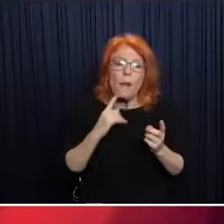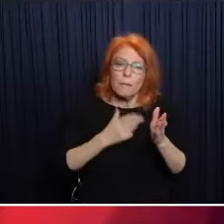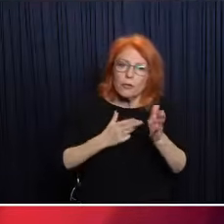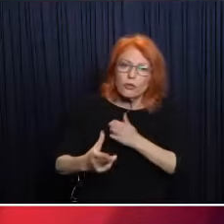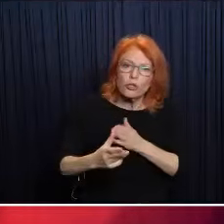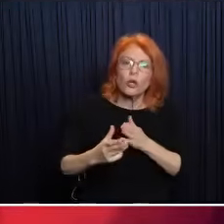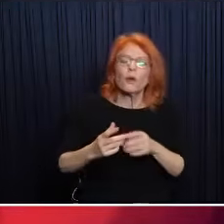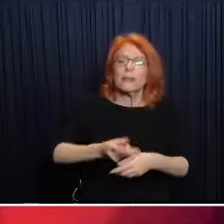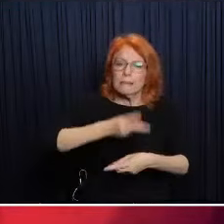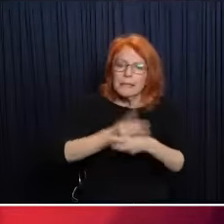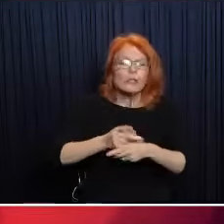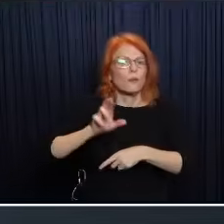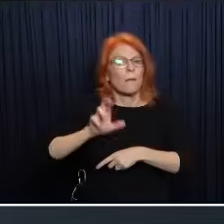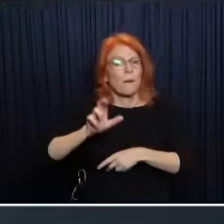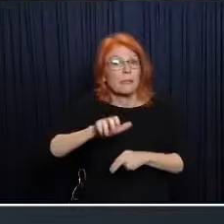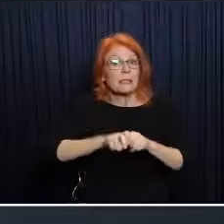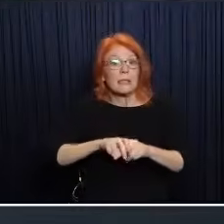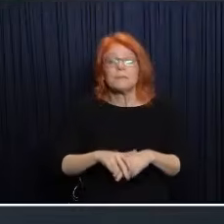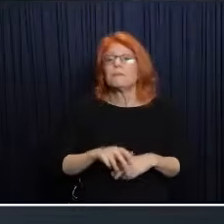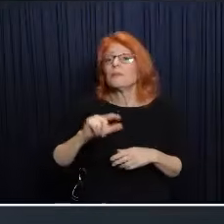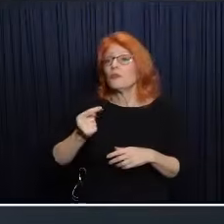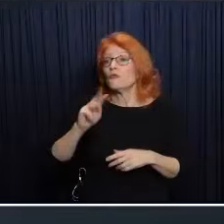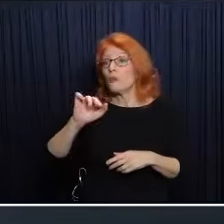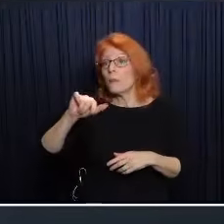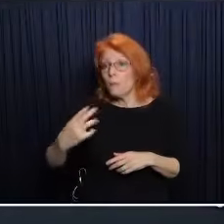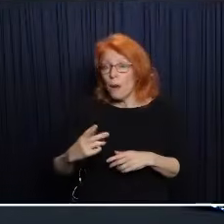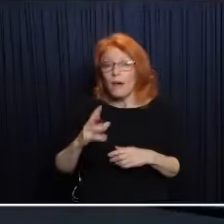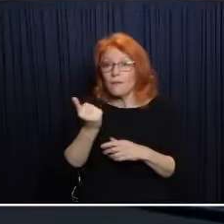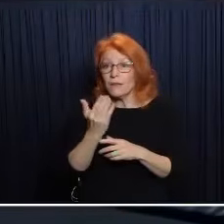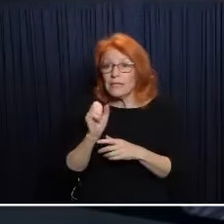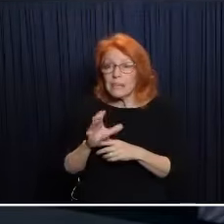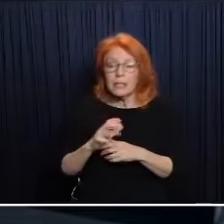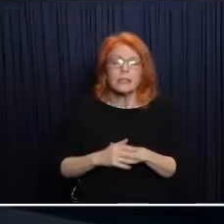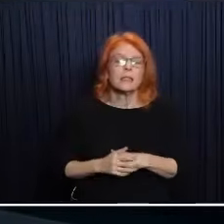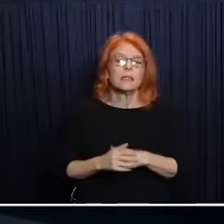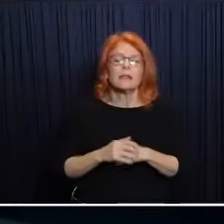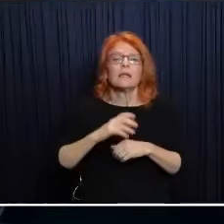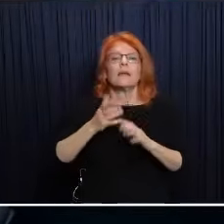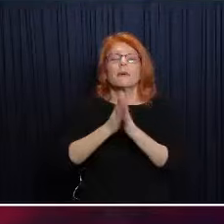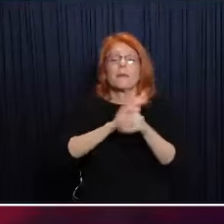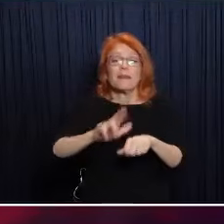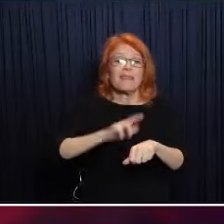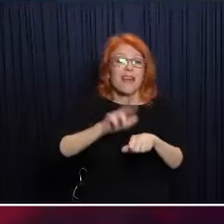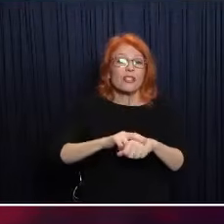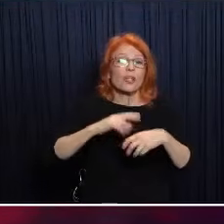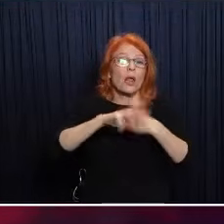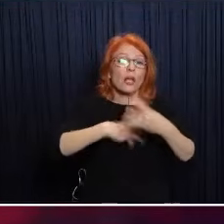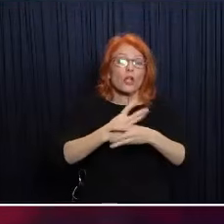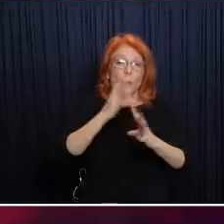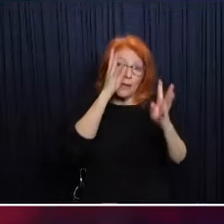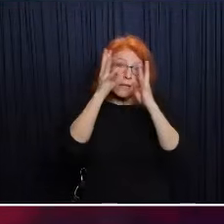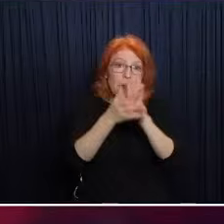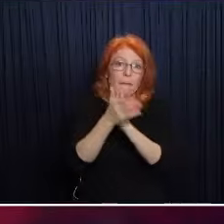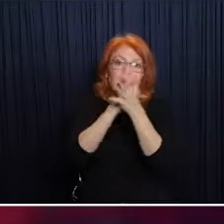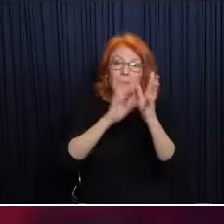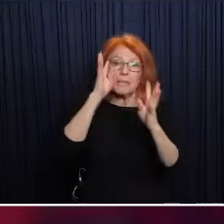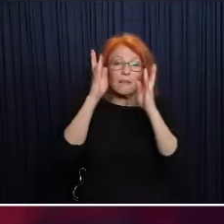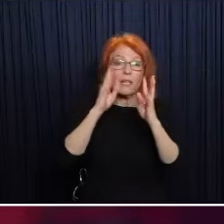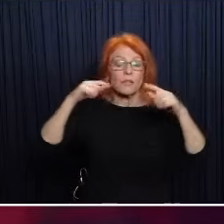SPEAKER JOHNSON AND THE REST OF THE REPUBLICAN LEADERSHIP SAID WE NEED YOU IN THIS DISTRICT.